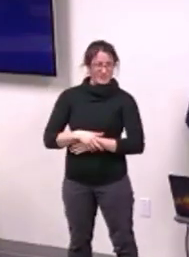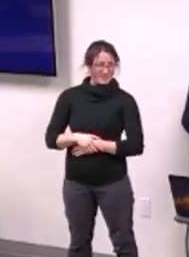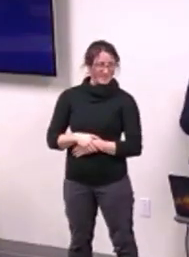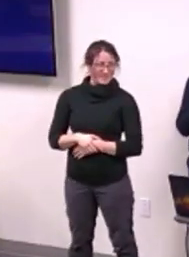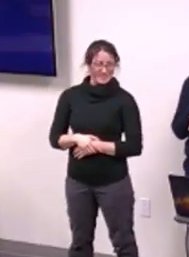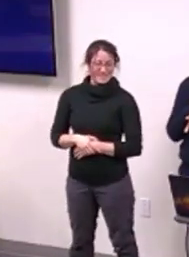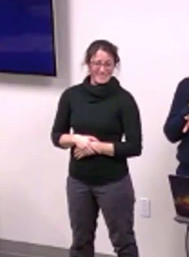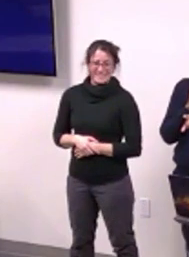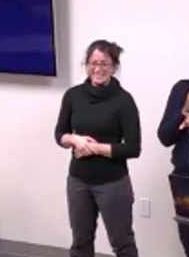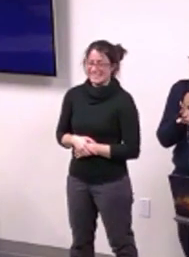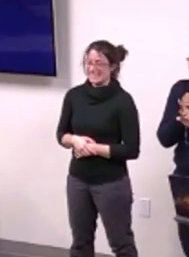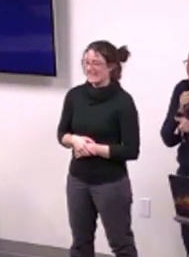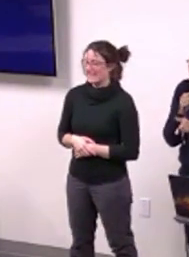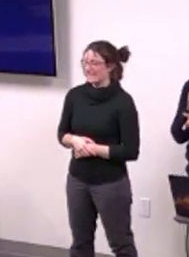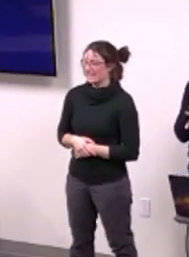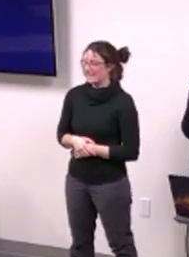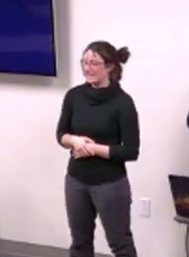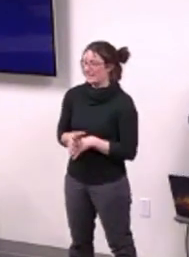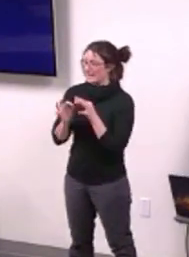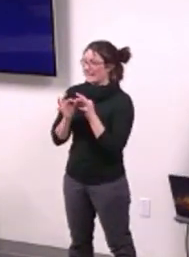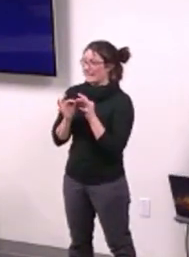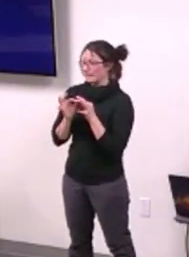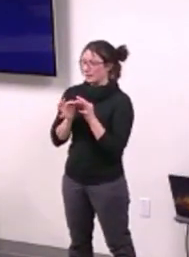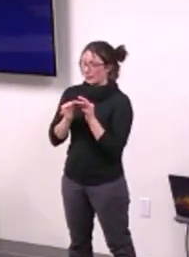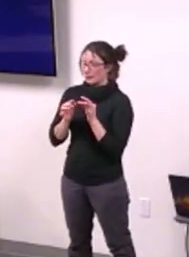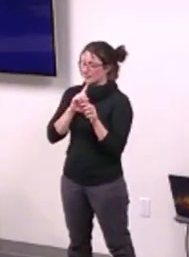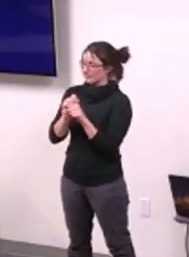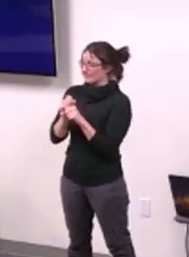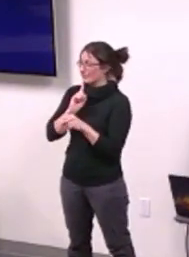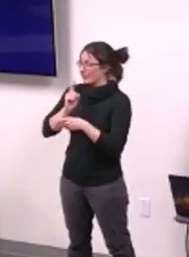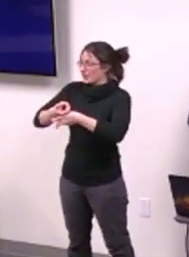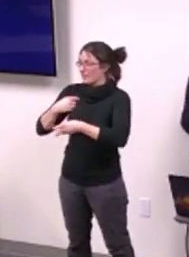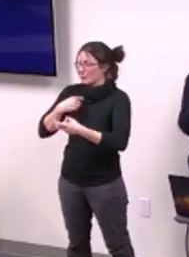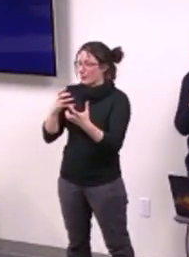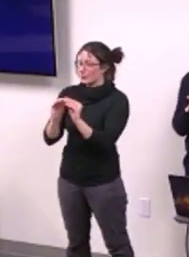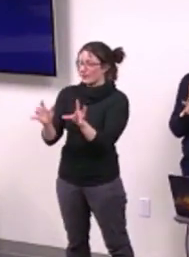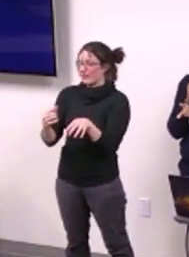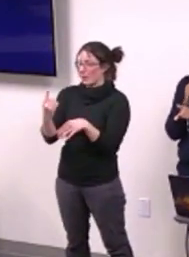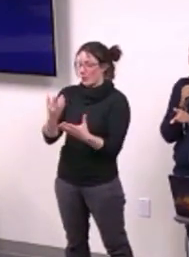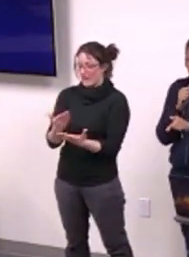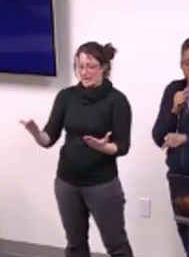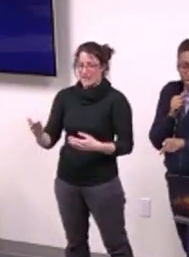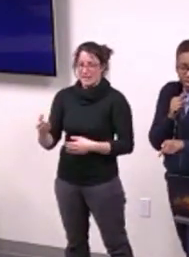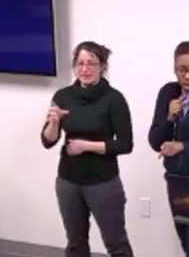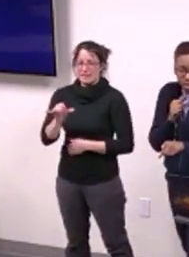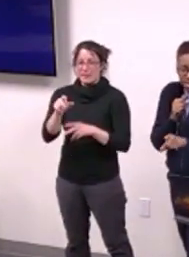Interpreting is actually really hard. So I just want to clarify that the person in the audience said